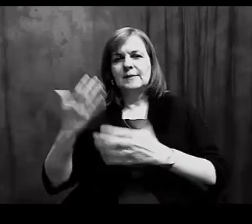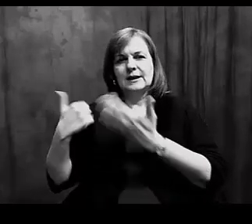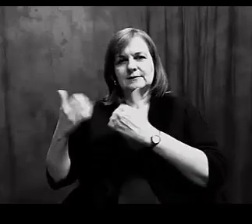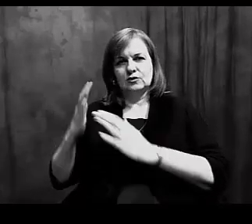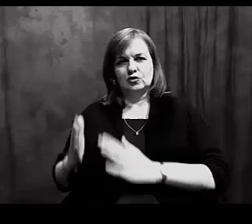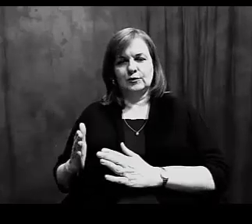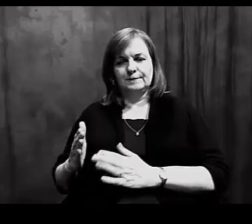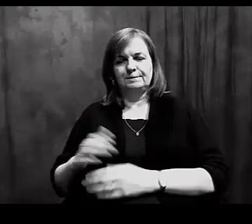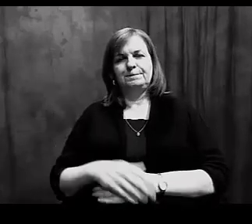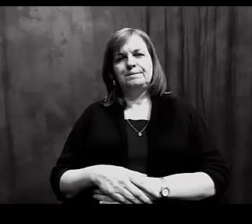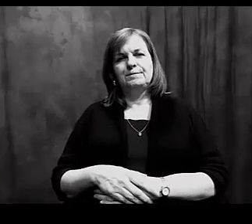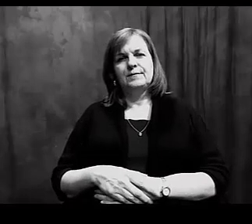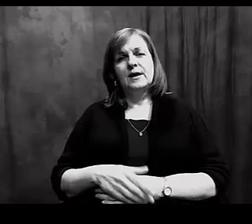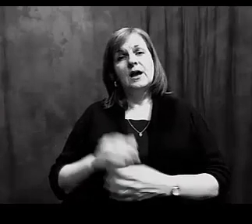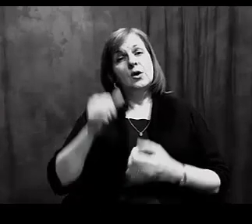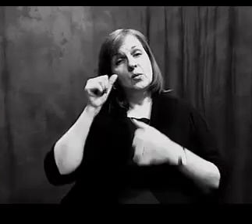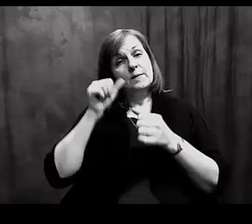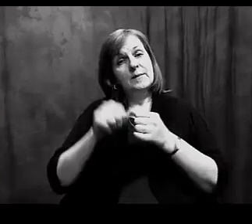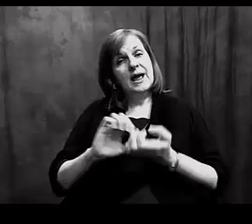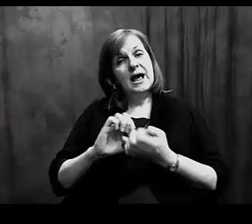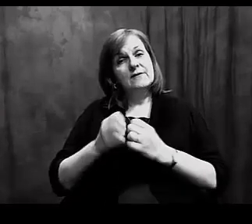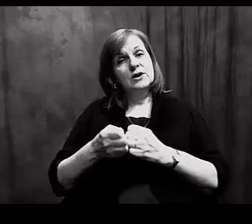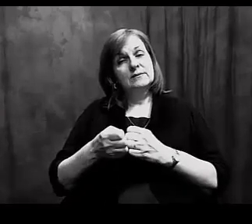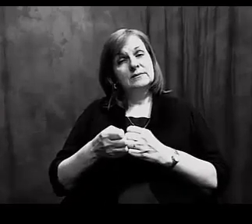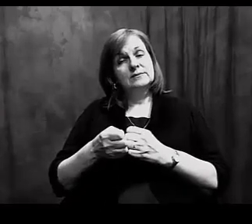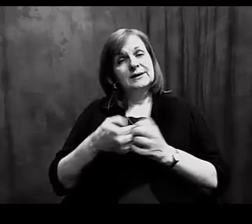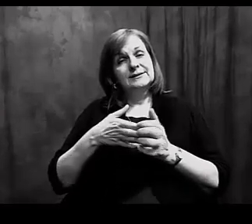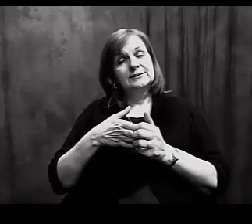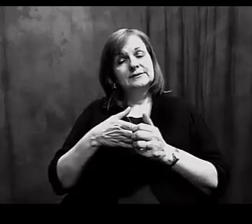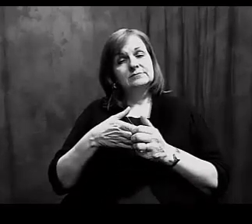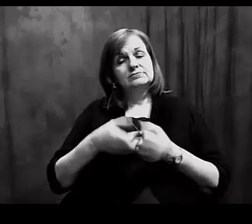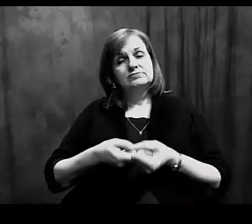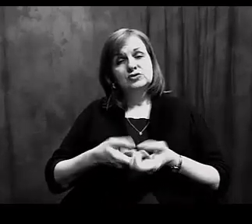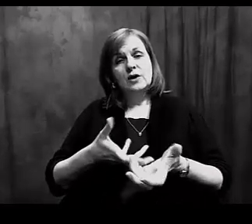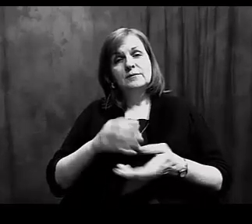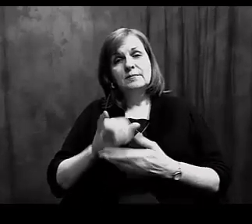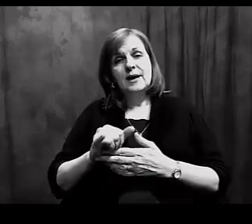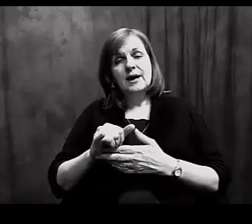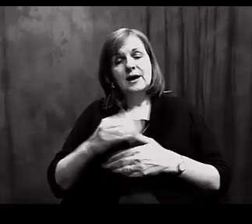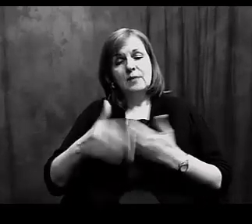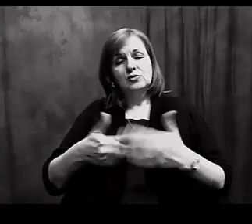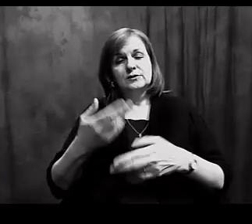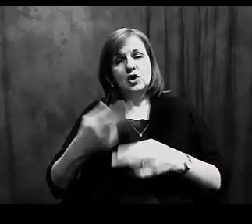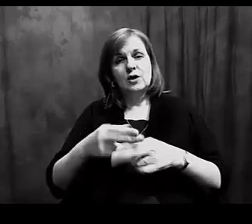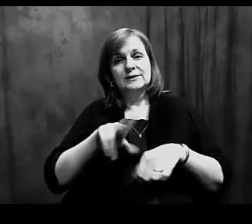the other thing we have to keep in mind is evolution is driven by a process known as natural selection